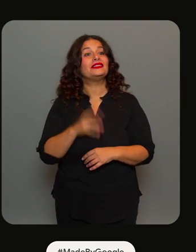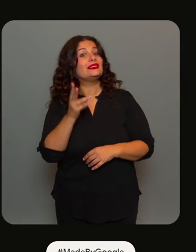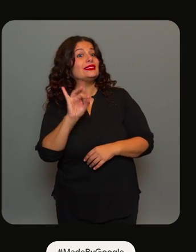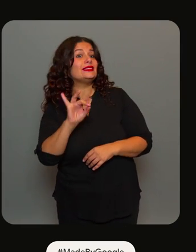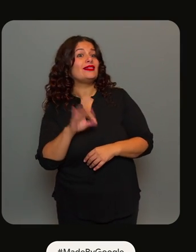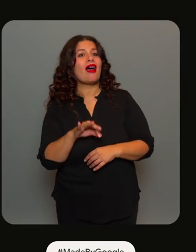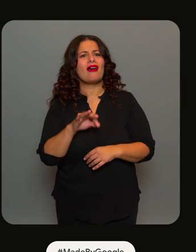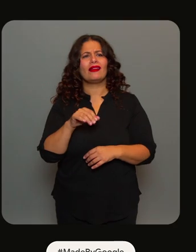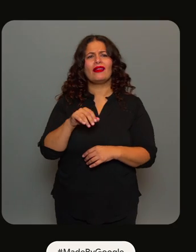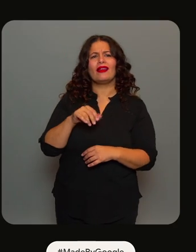87.